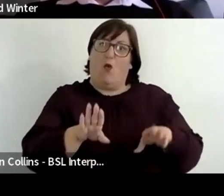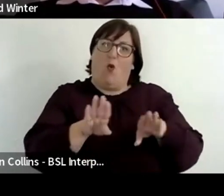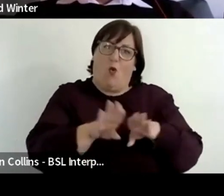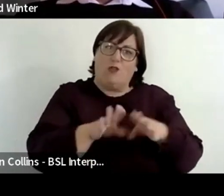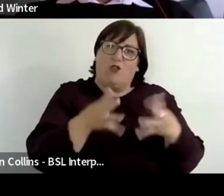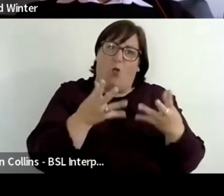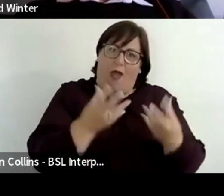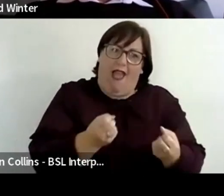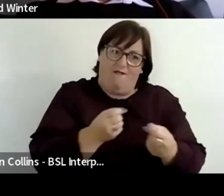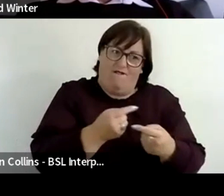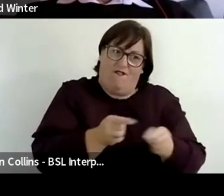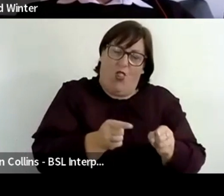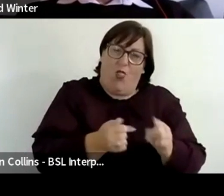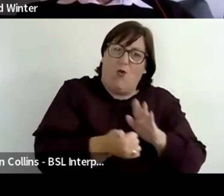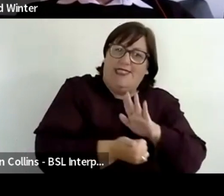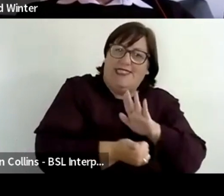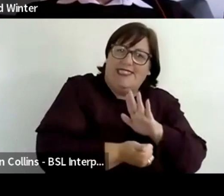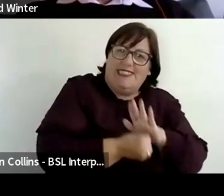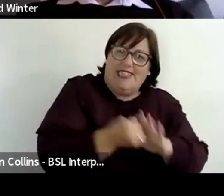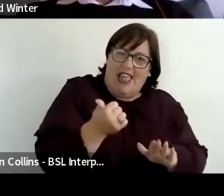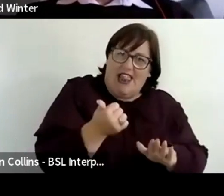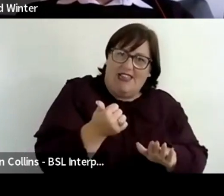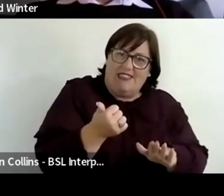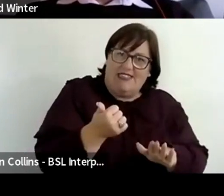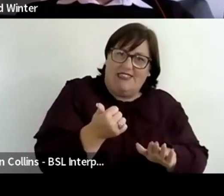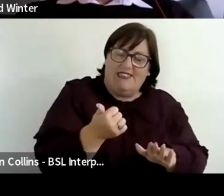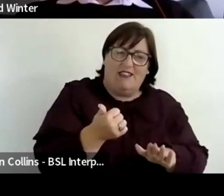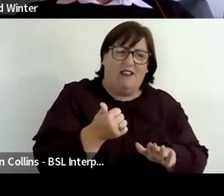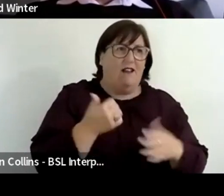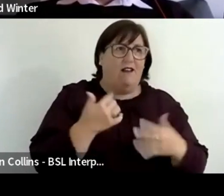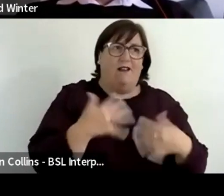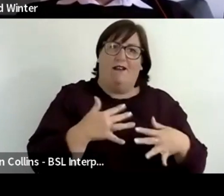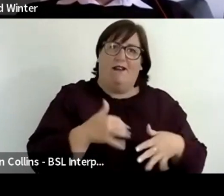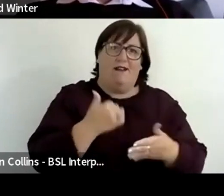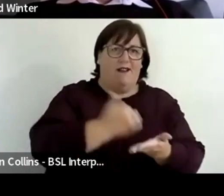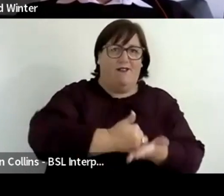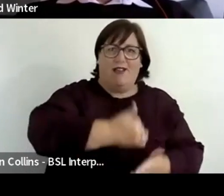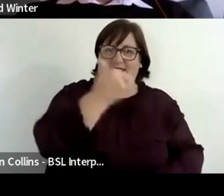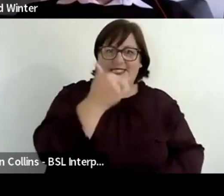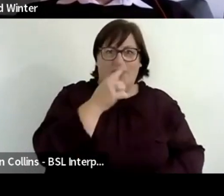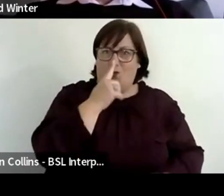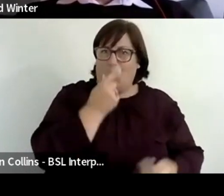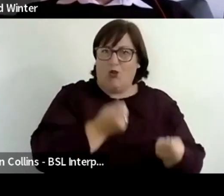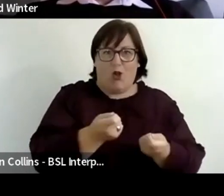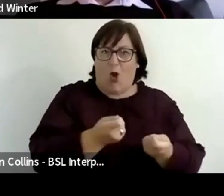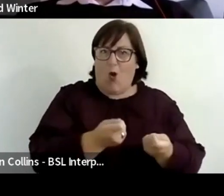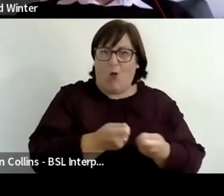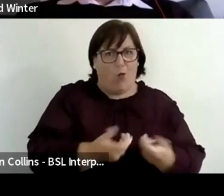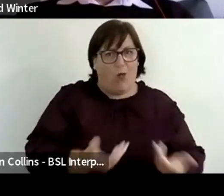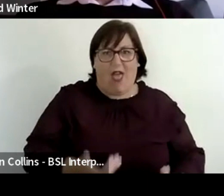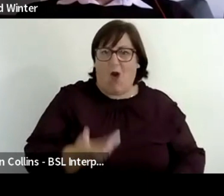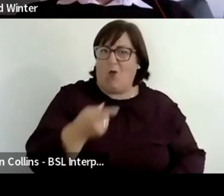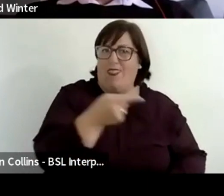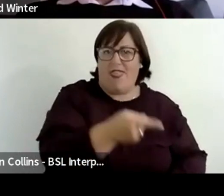were previously more secretarial that do a fabulous job, we couldn't cope without them. They keep us on track.